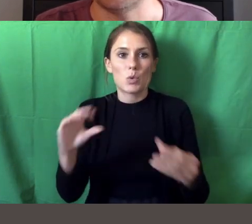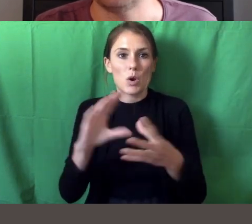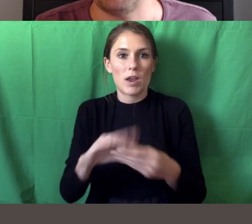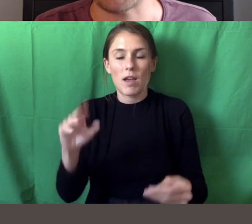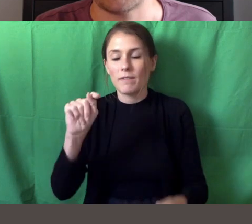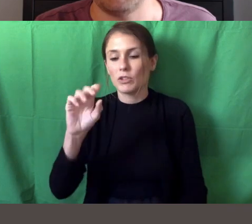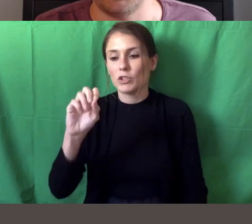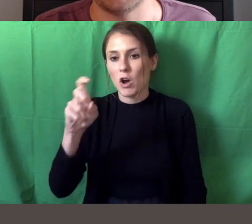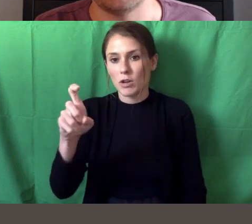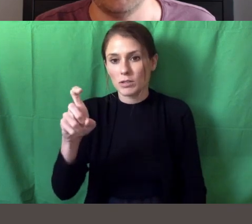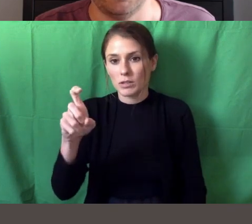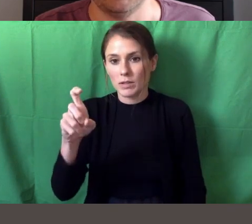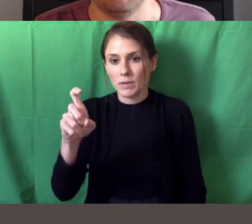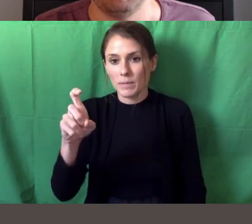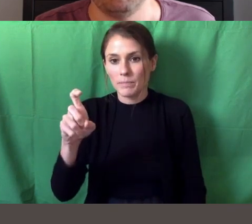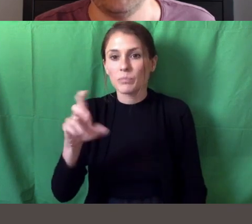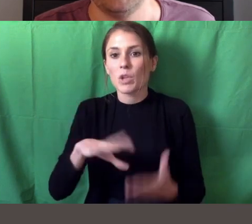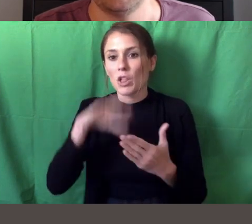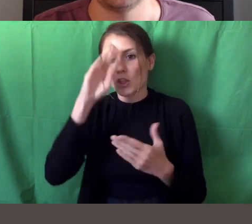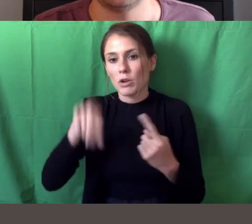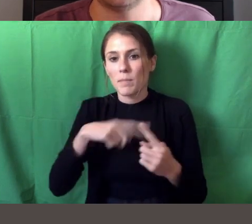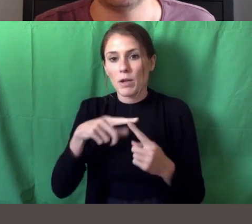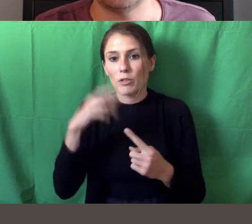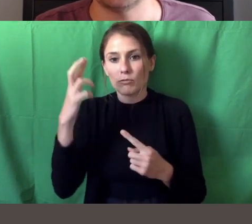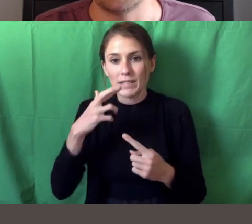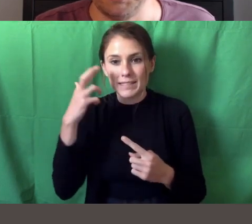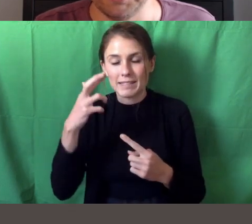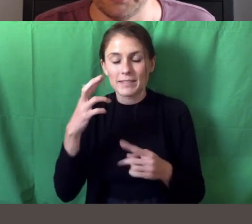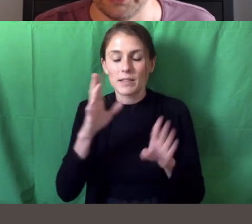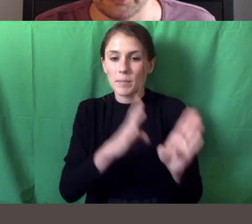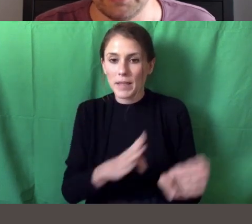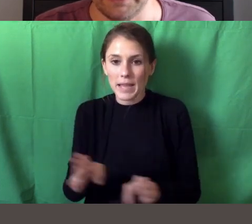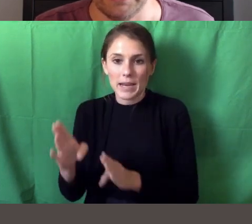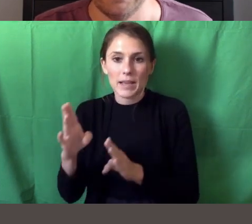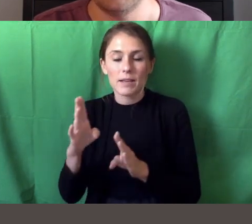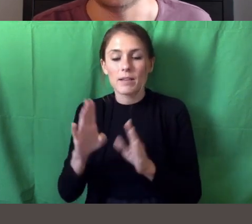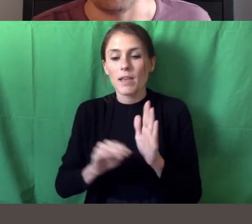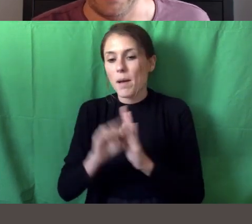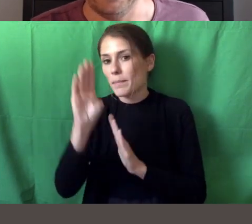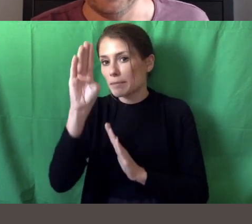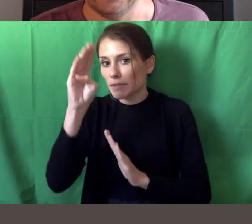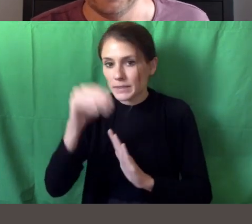tell you the story of tox and especially about the rewrite. You will learn about the reasons